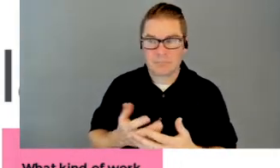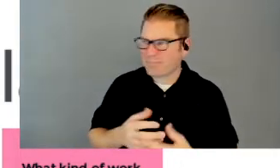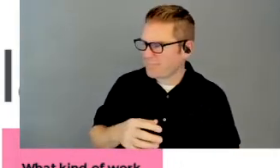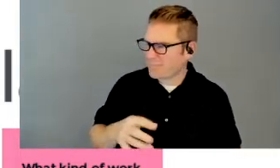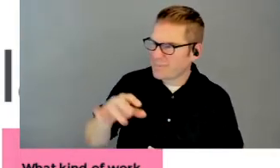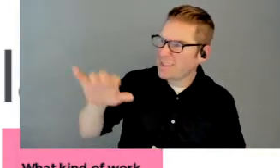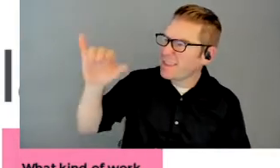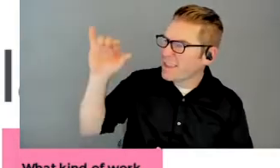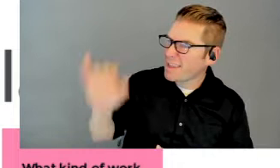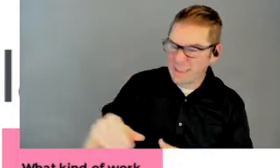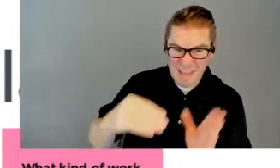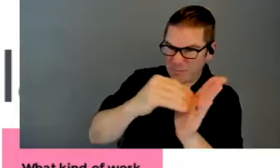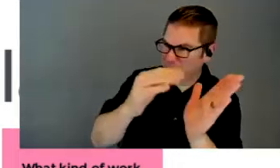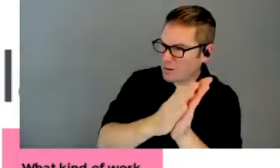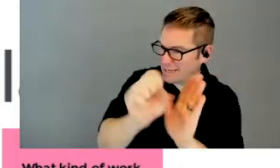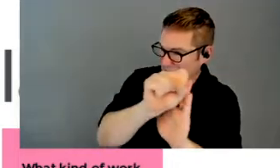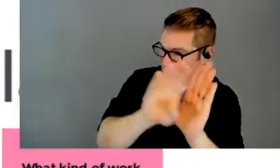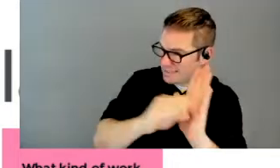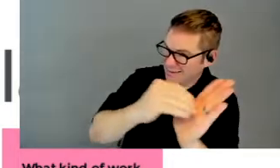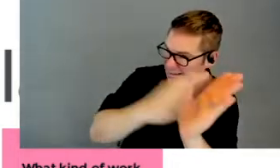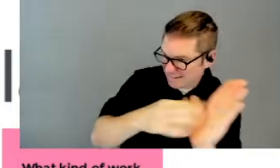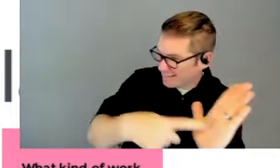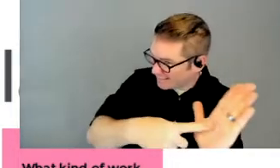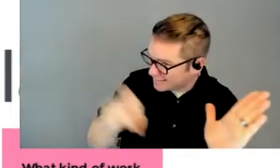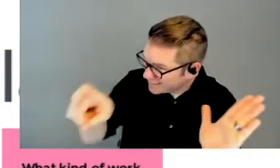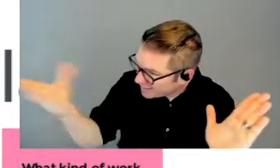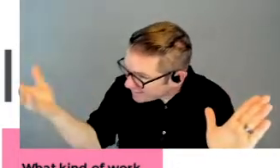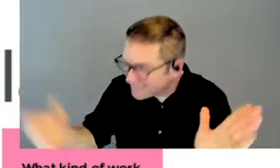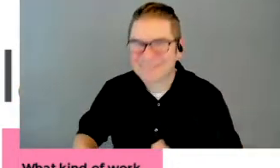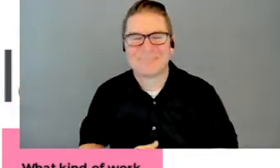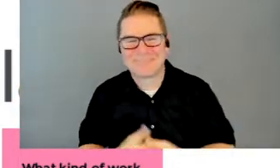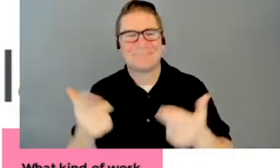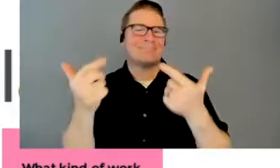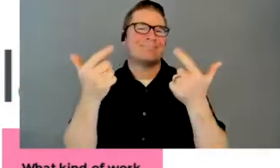It's office hours.